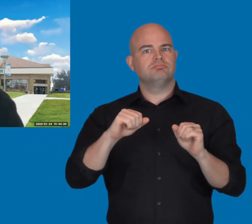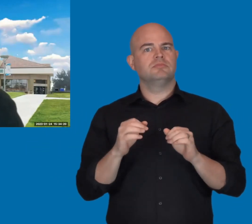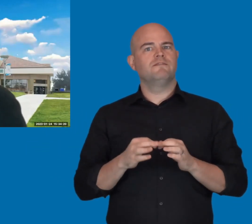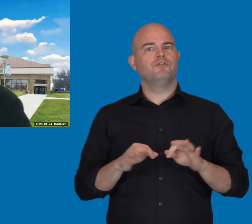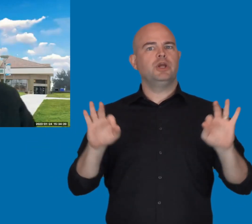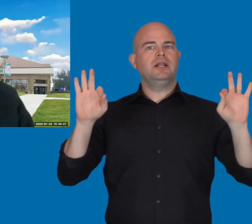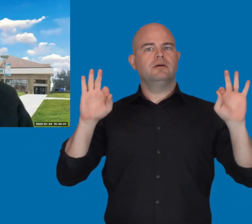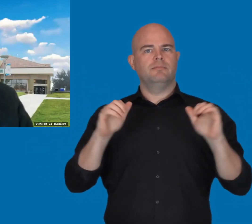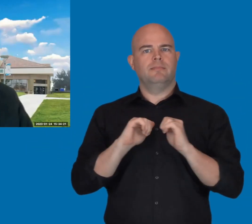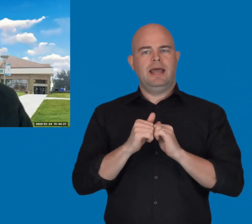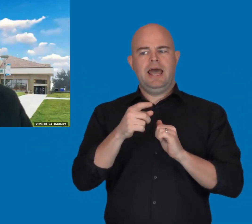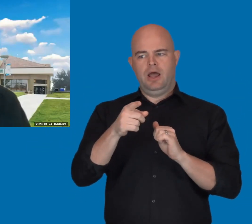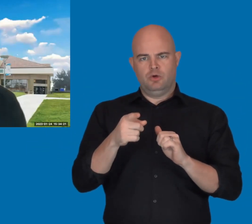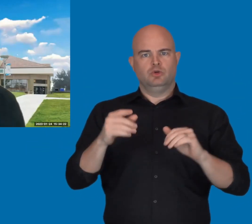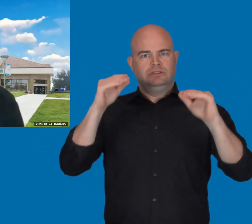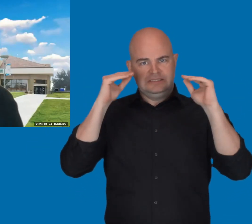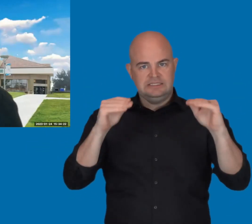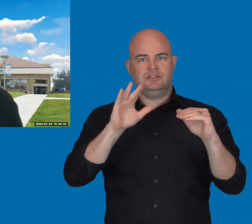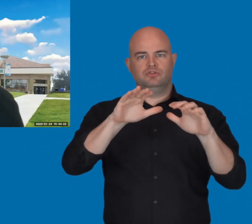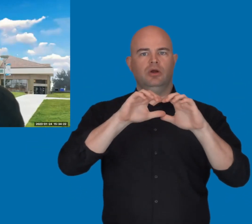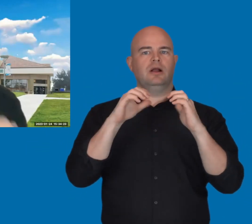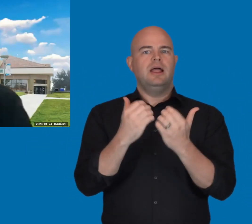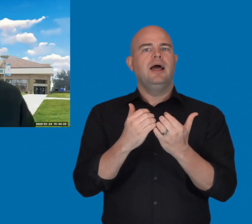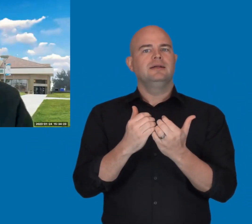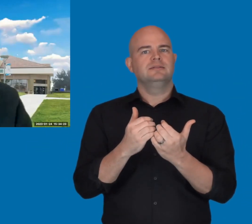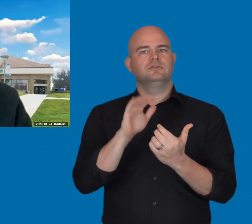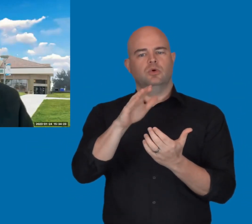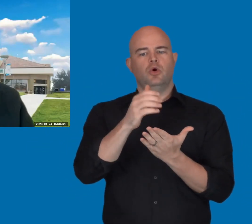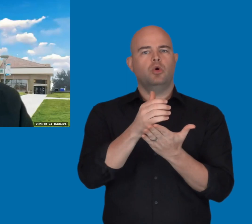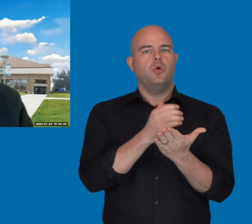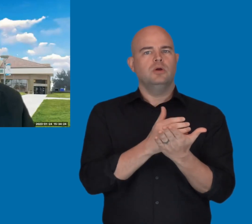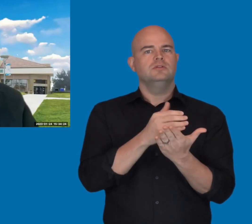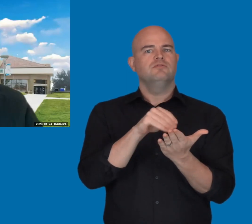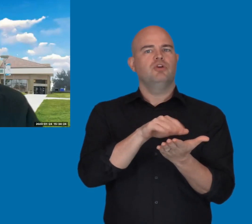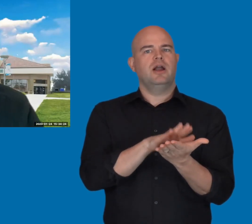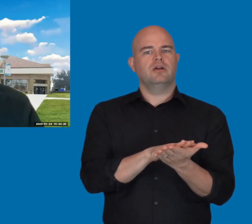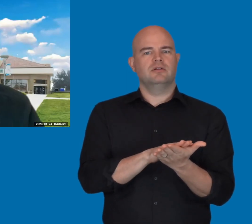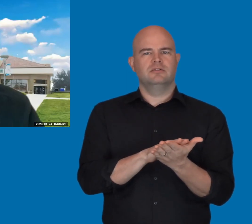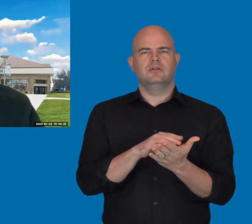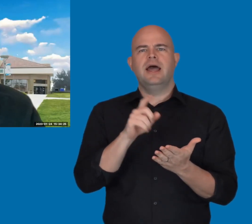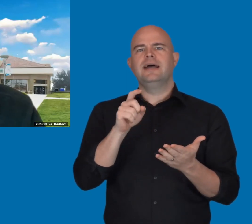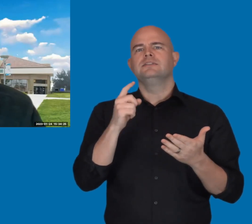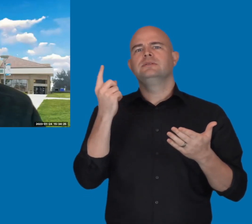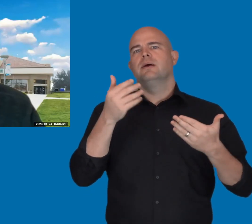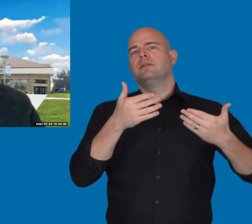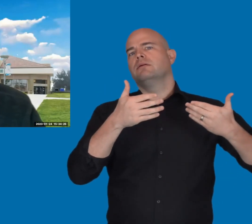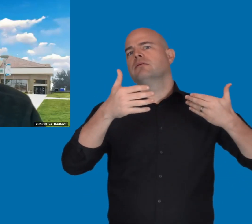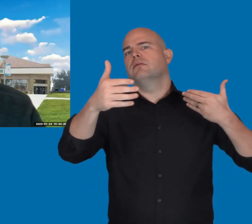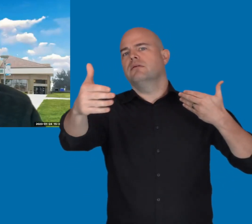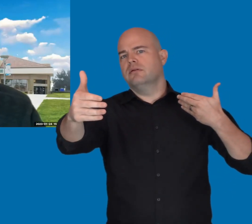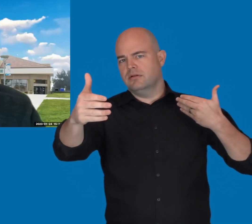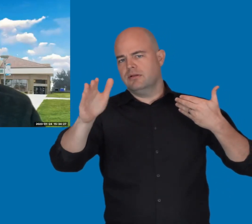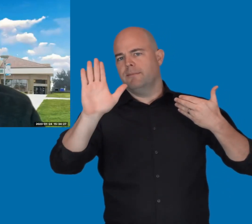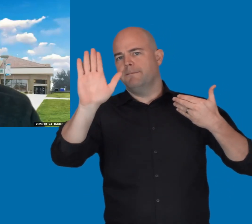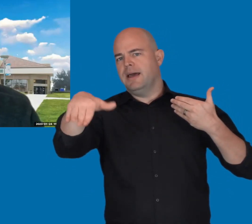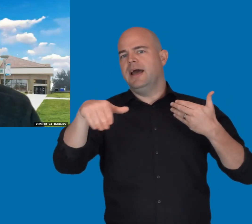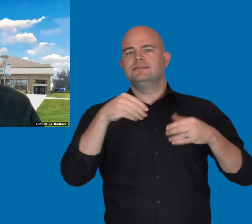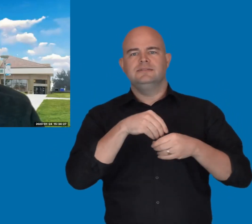that they created about DEIA. And so, it's something that we're working here locally